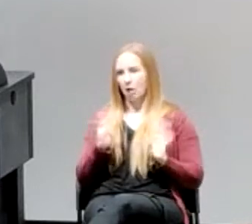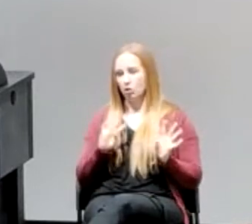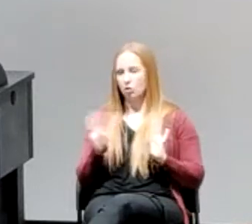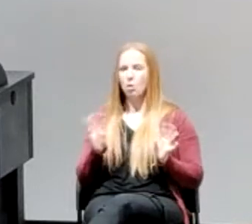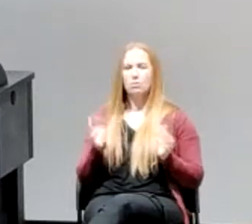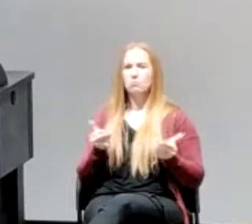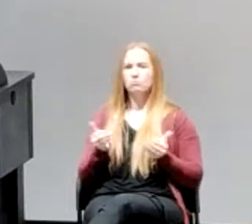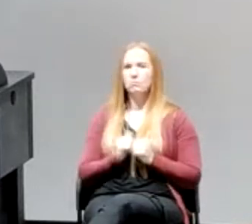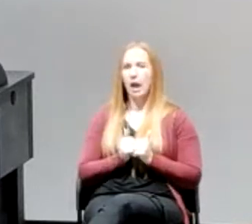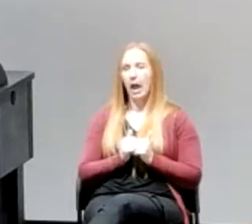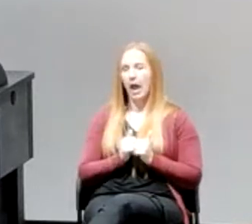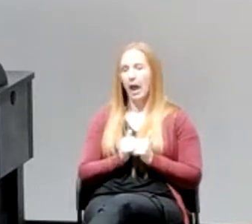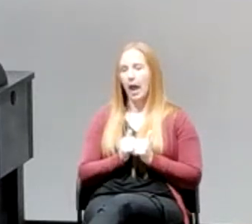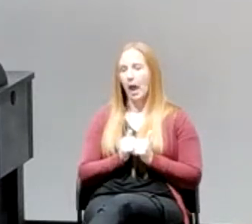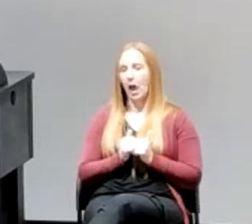Belagio was going to open and employee 10,000 people.